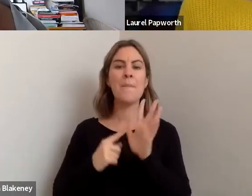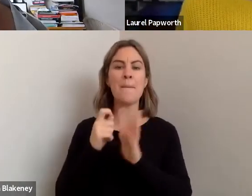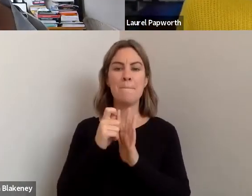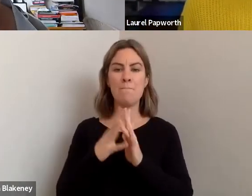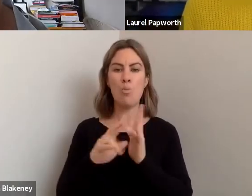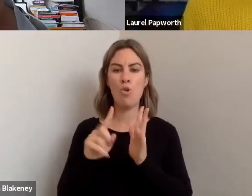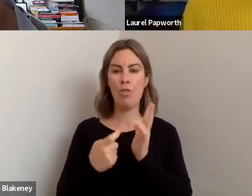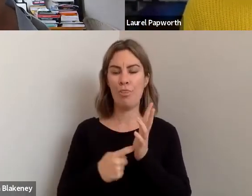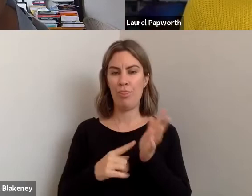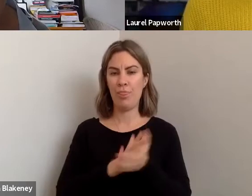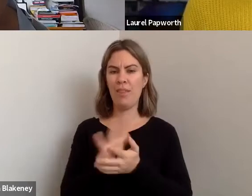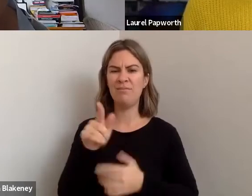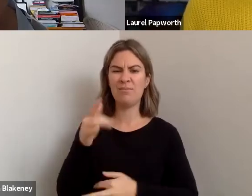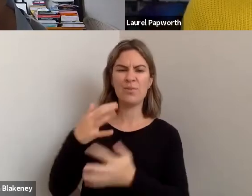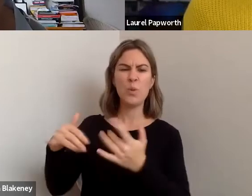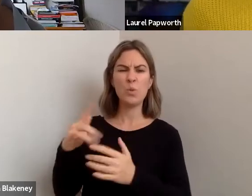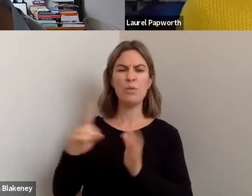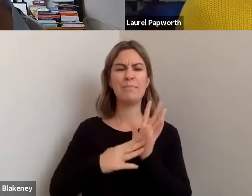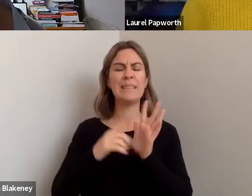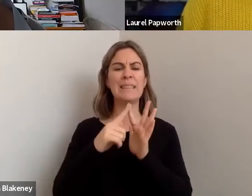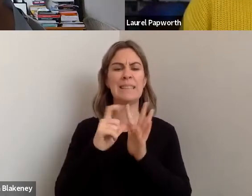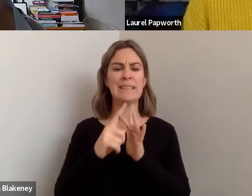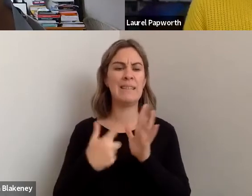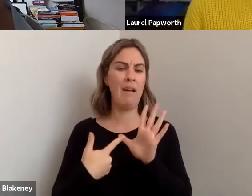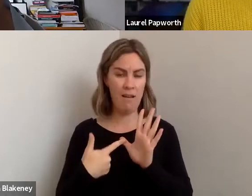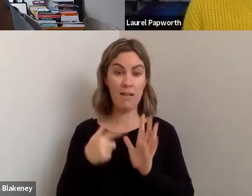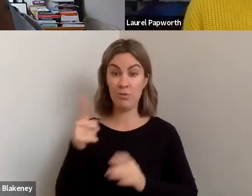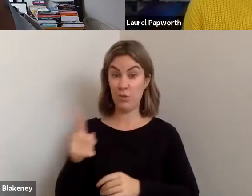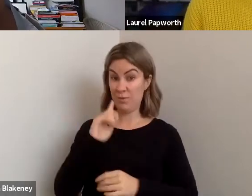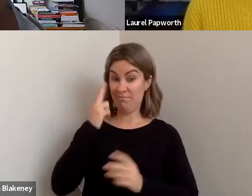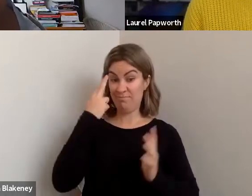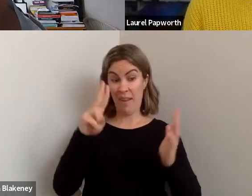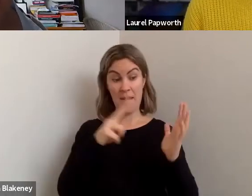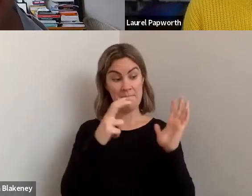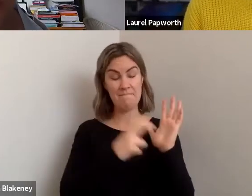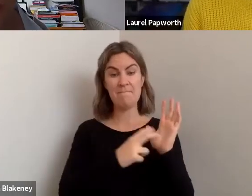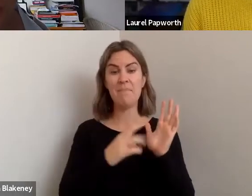Laura was named by Forbes magazine in the top 50 social media influencers globally.